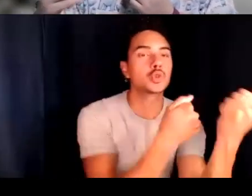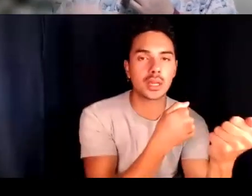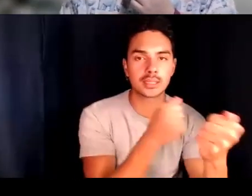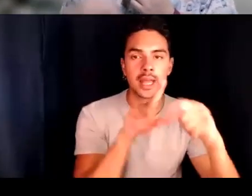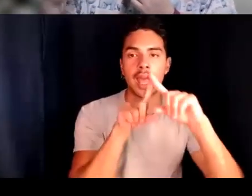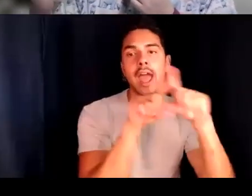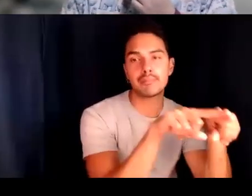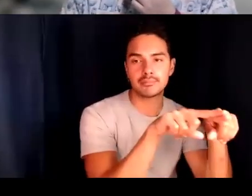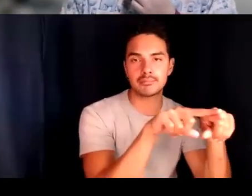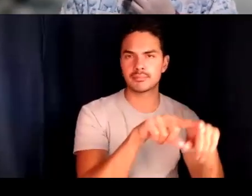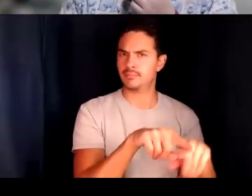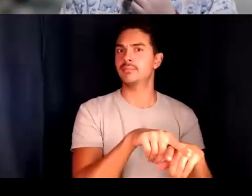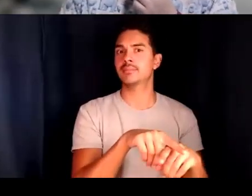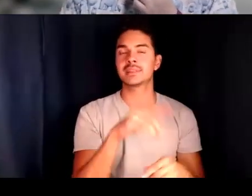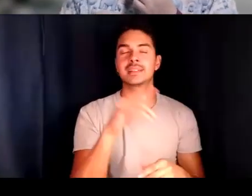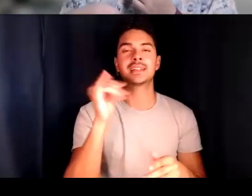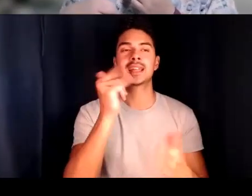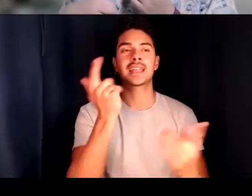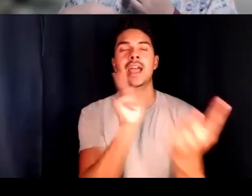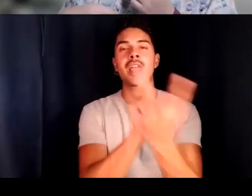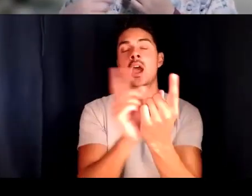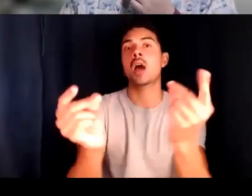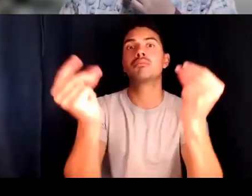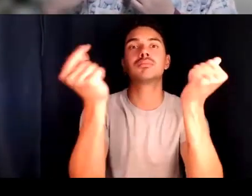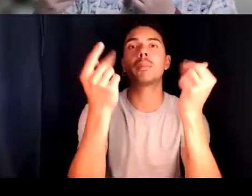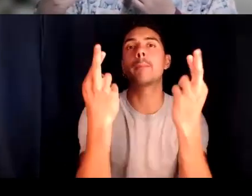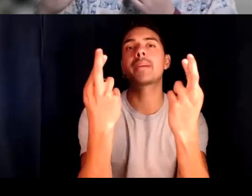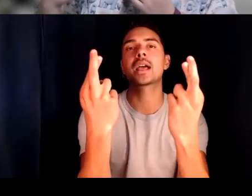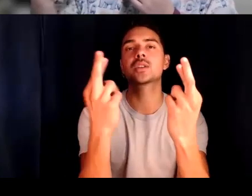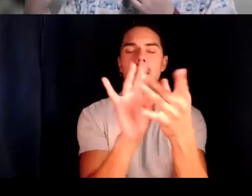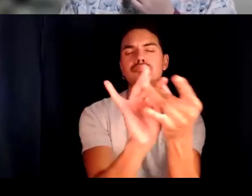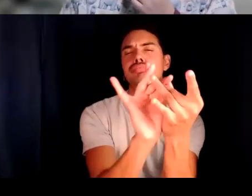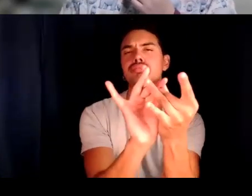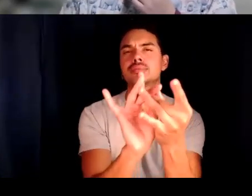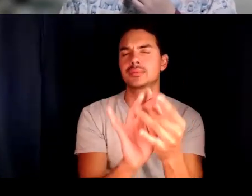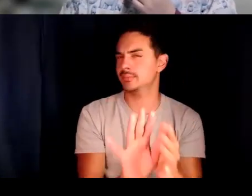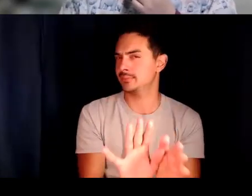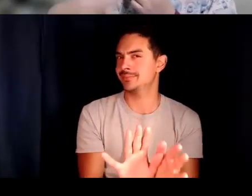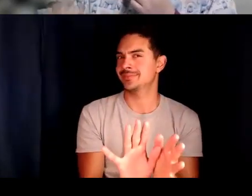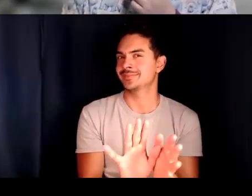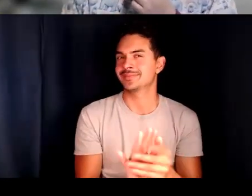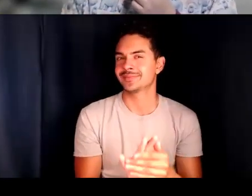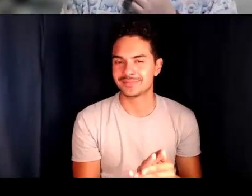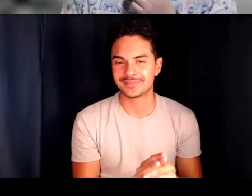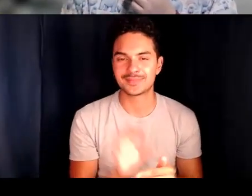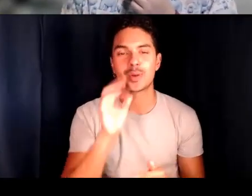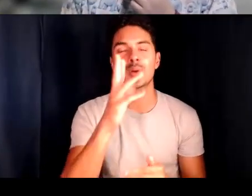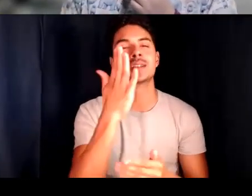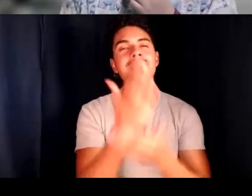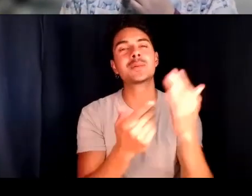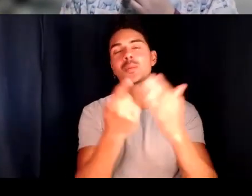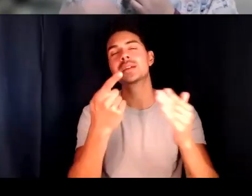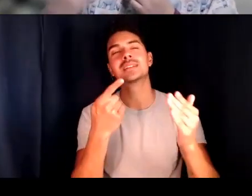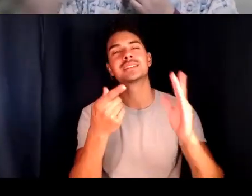everyone's instantly their best friend or people tell stories of, you know,